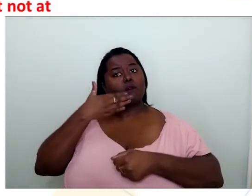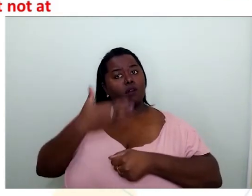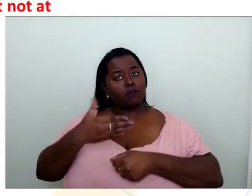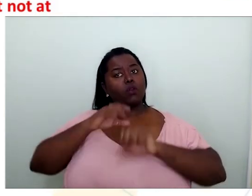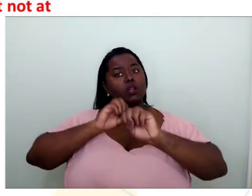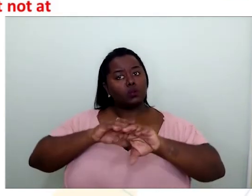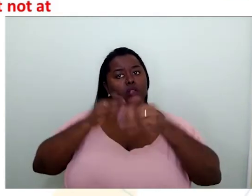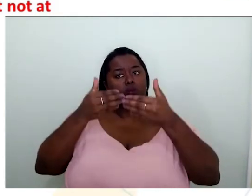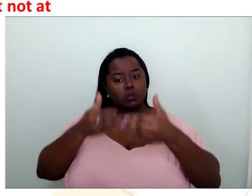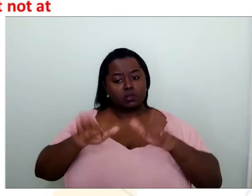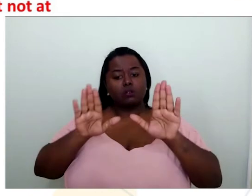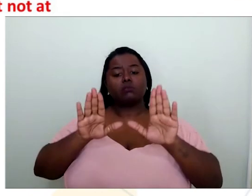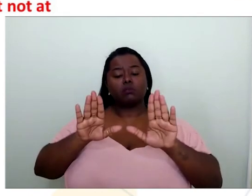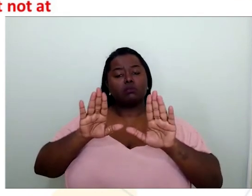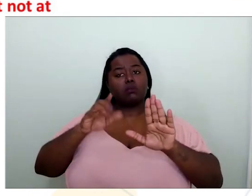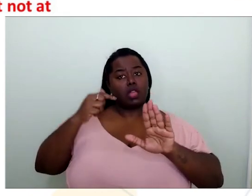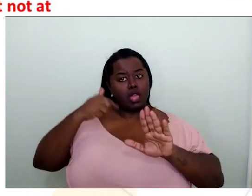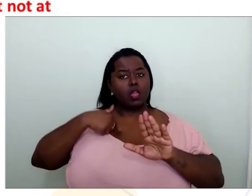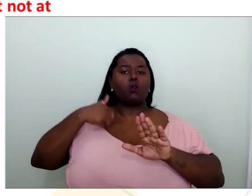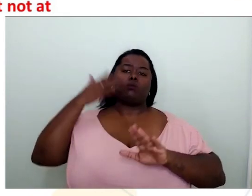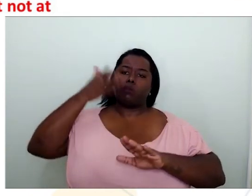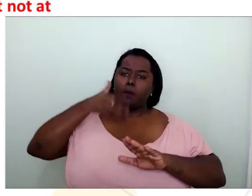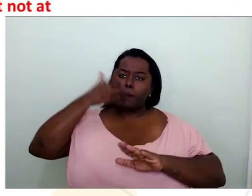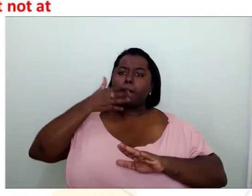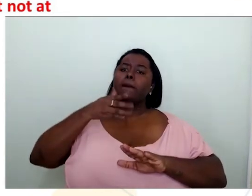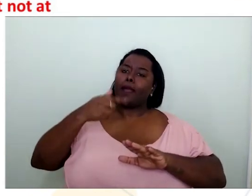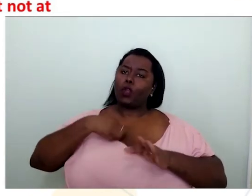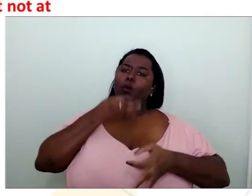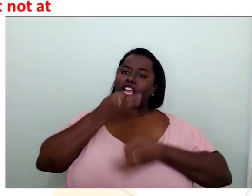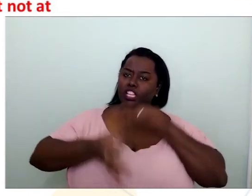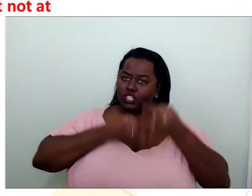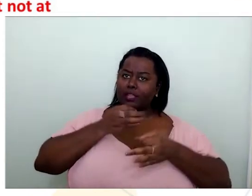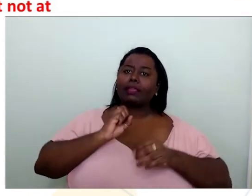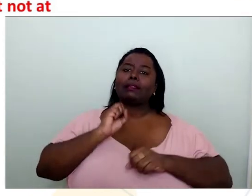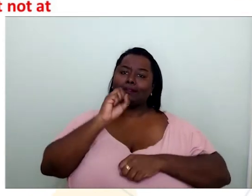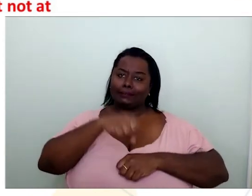although in this presentation I've been I've been a critic of open education but